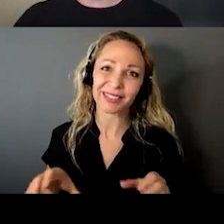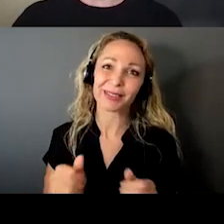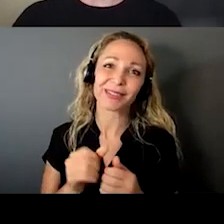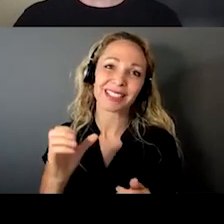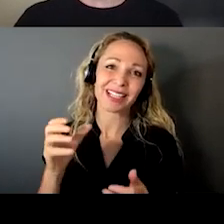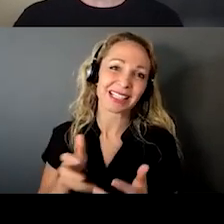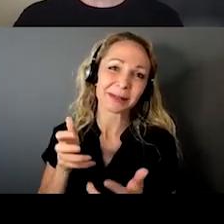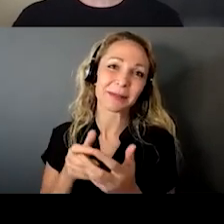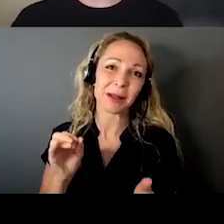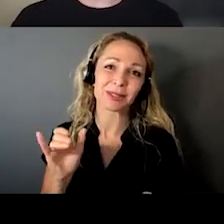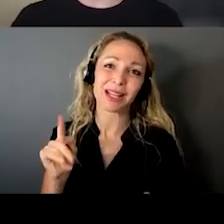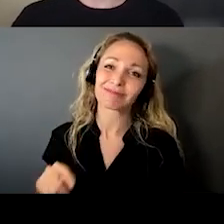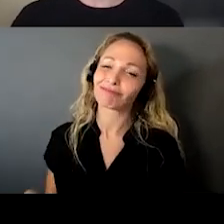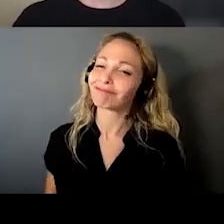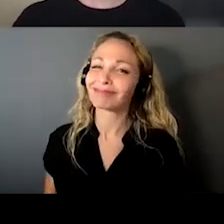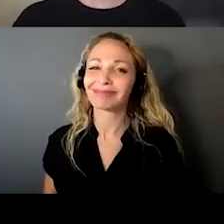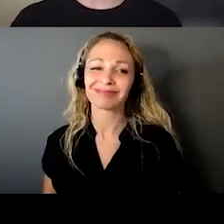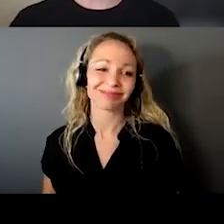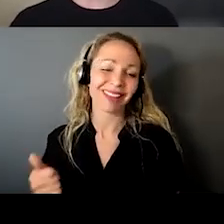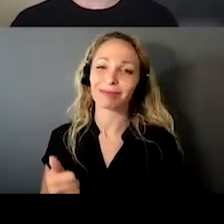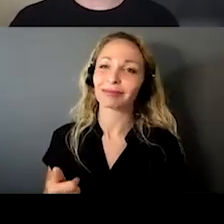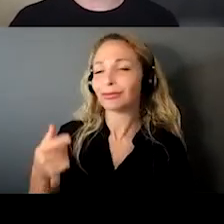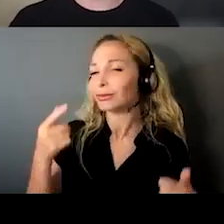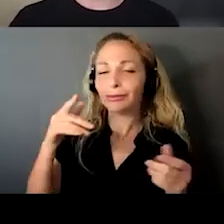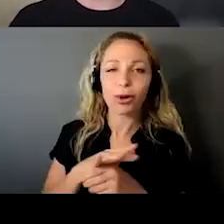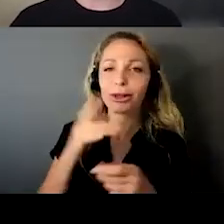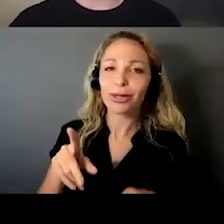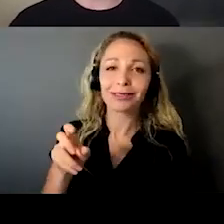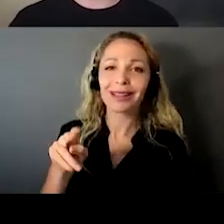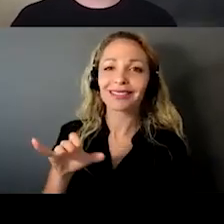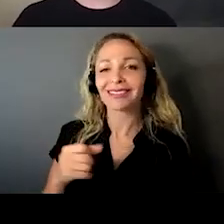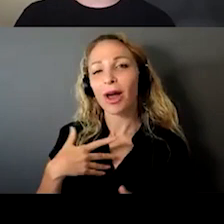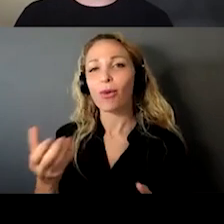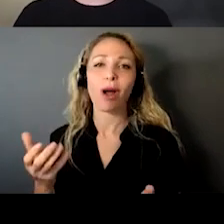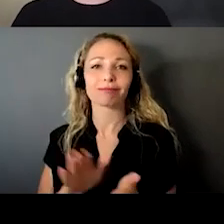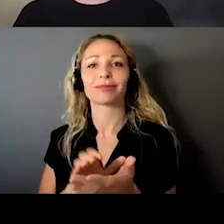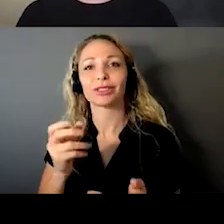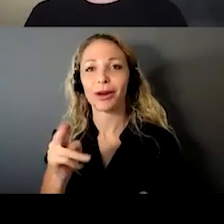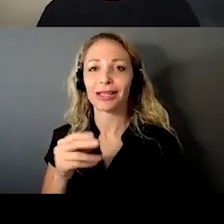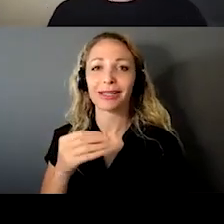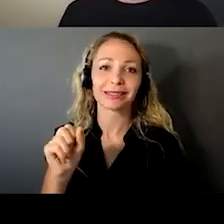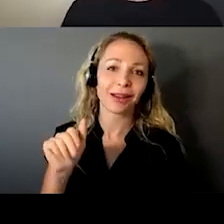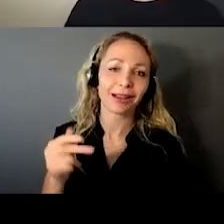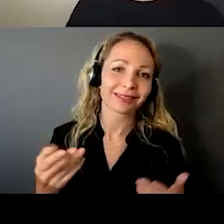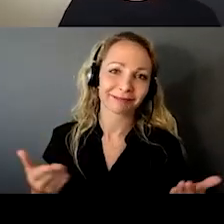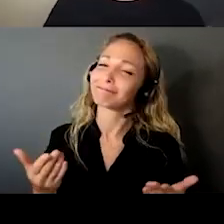I WANT TO HAVE A SHOUTOUT TO SHARON AND SARAH WHO ARE